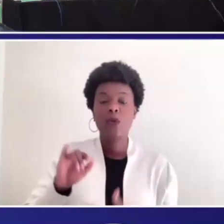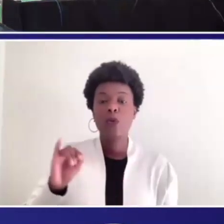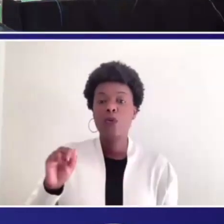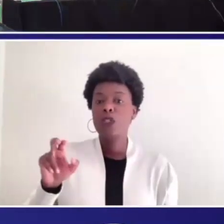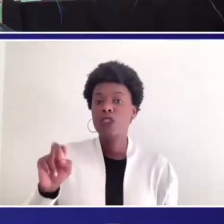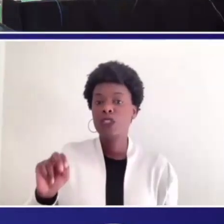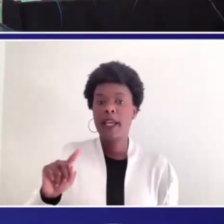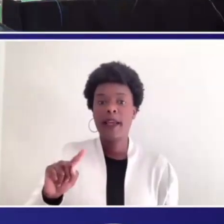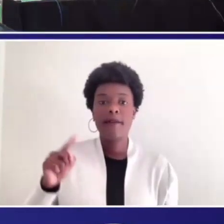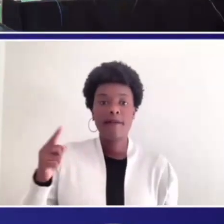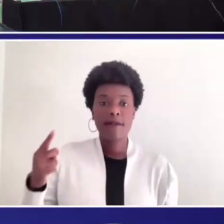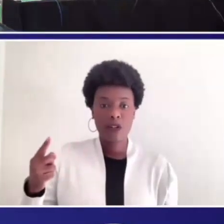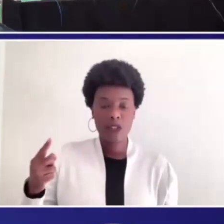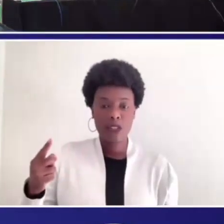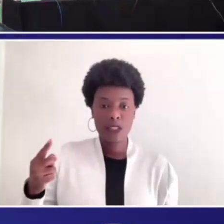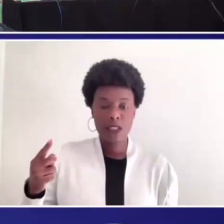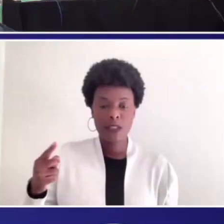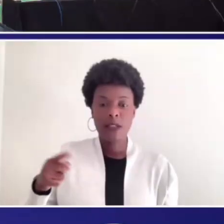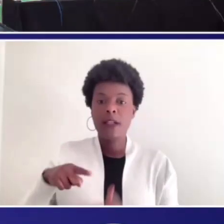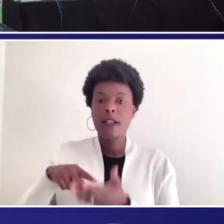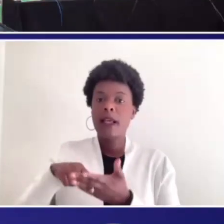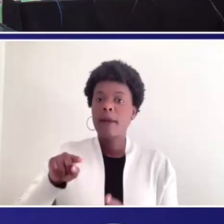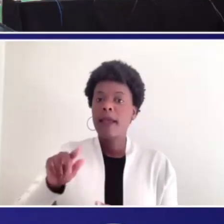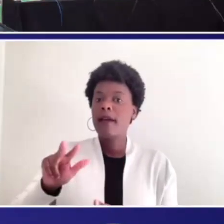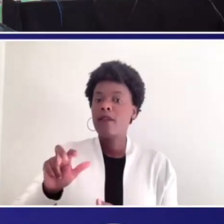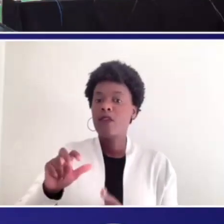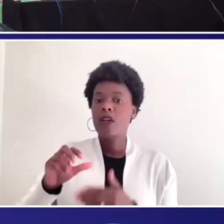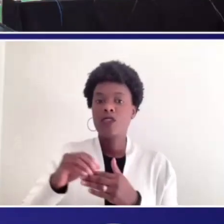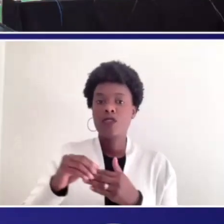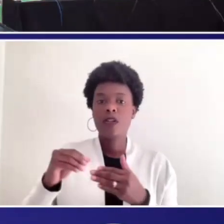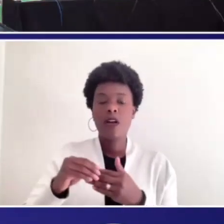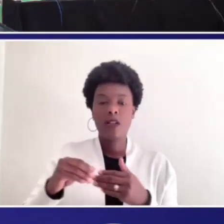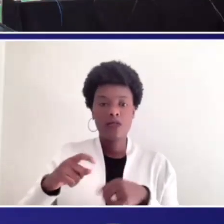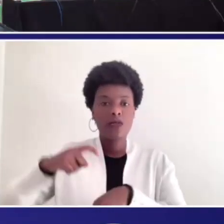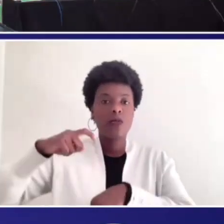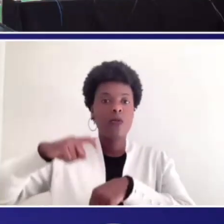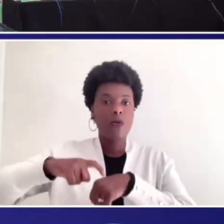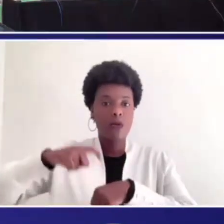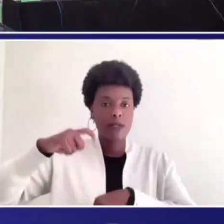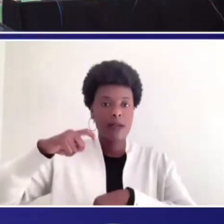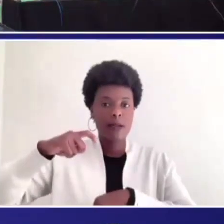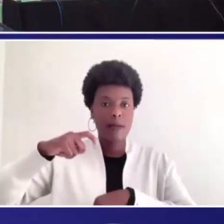that payment of $300 would be considered on time. Okay.